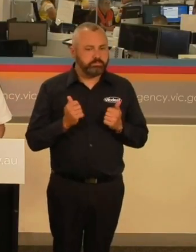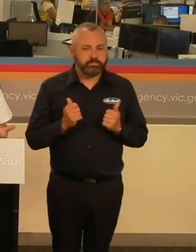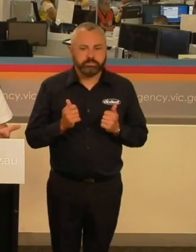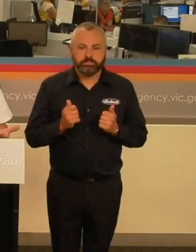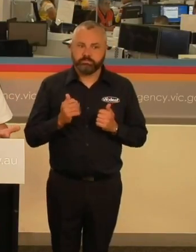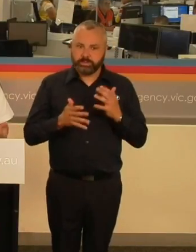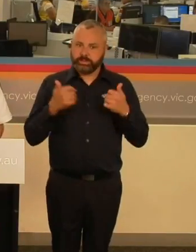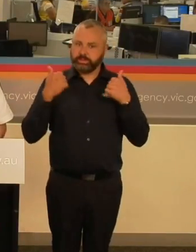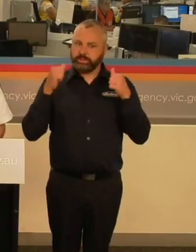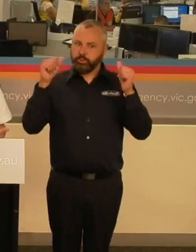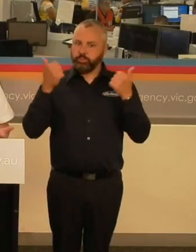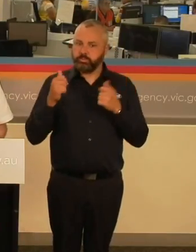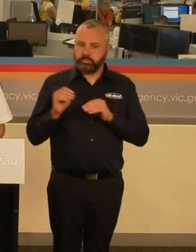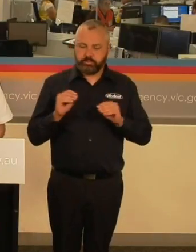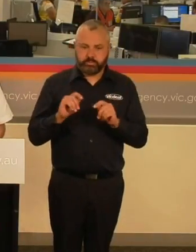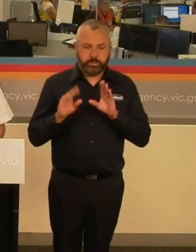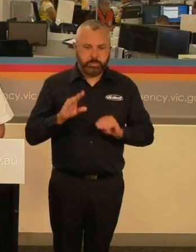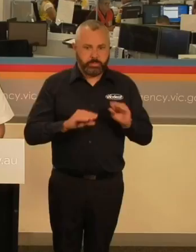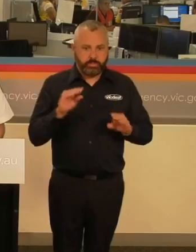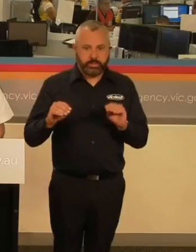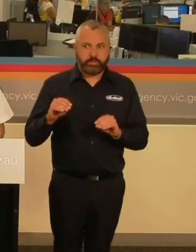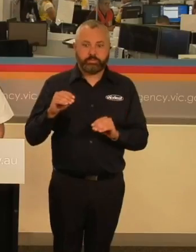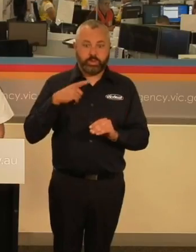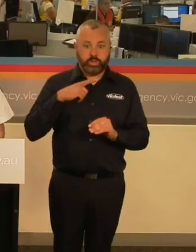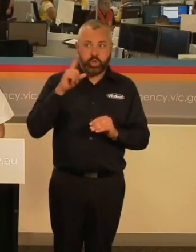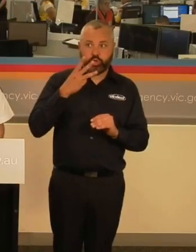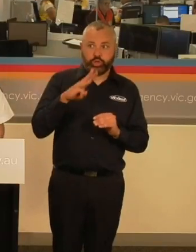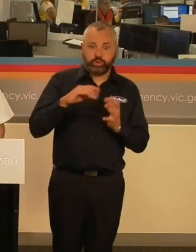when it's in the high 30s heading into the 40s it's a difficult job so our